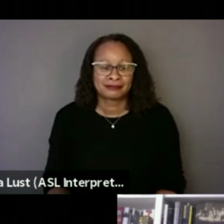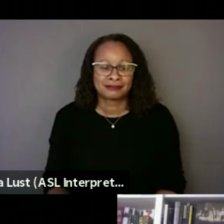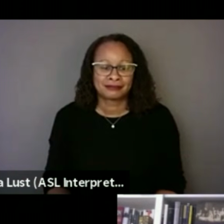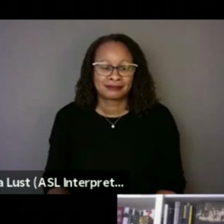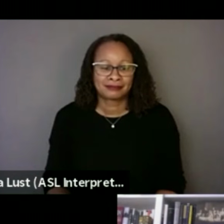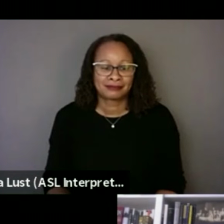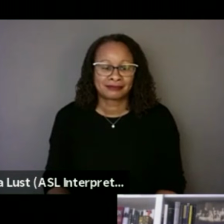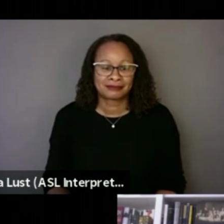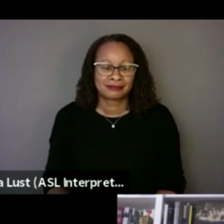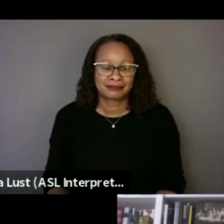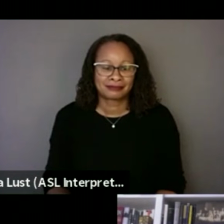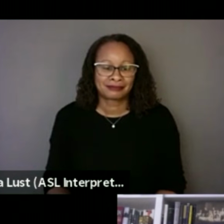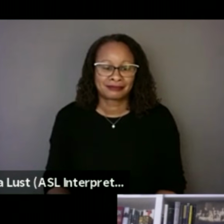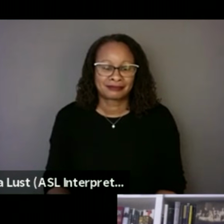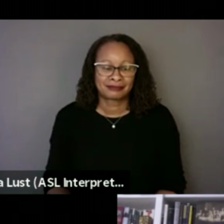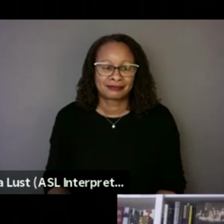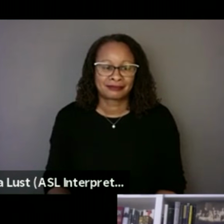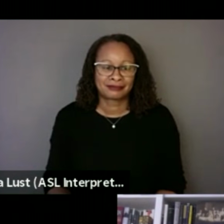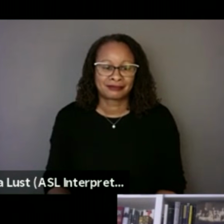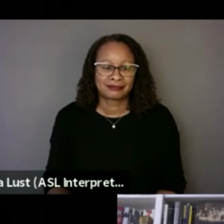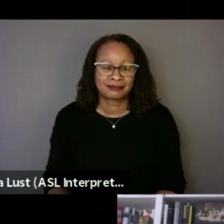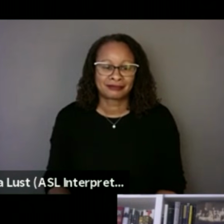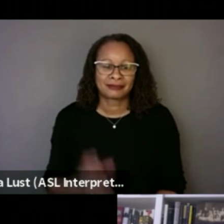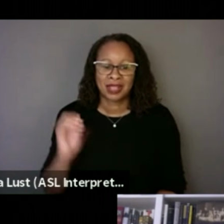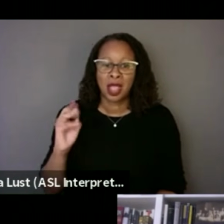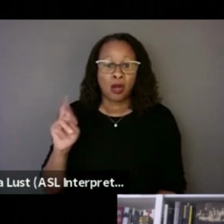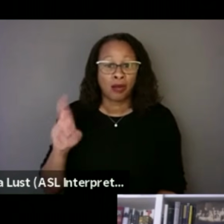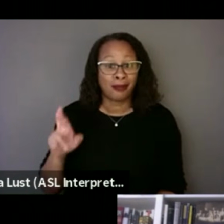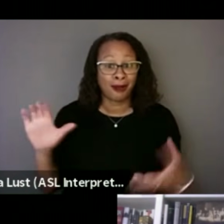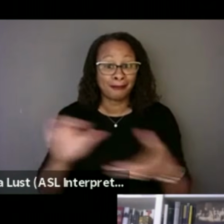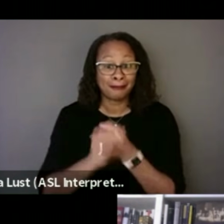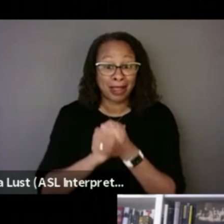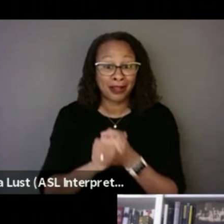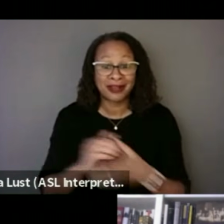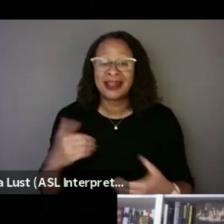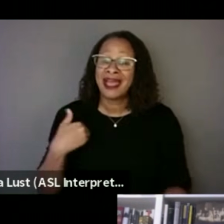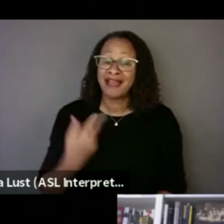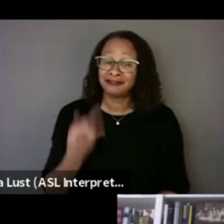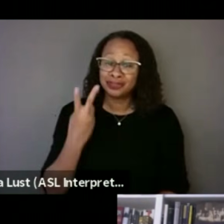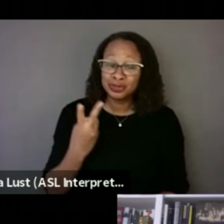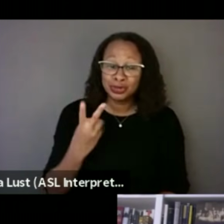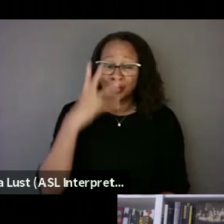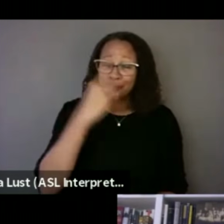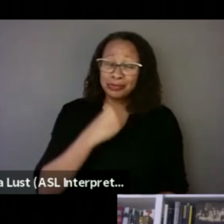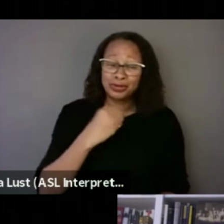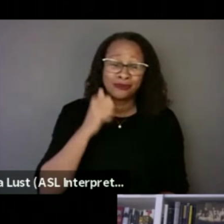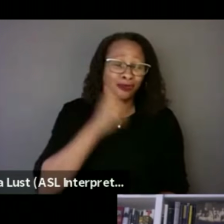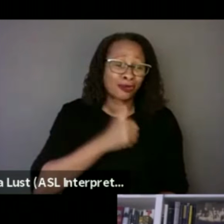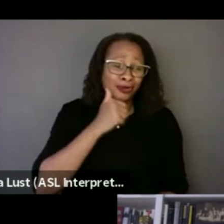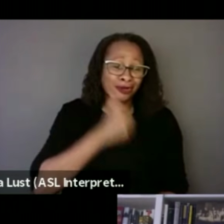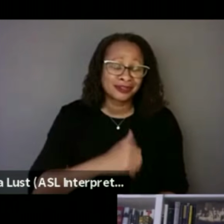So, oh, so they're doing third year. And Omar got married, he has two beautiful little girls. I mean, there are some great, great things happening.